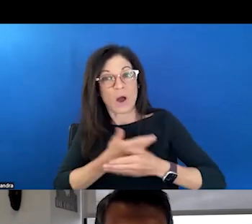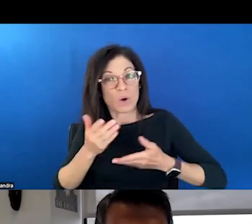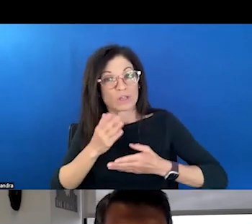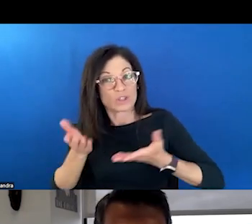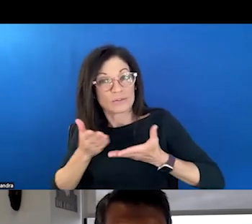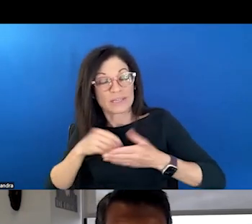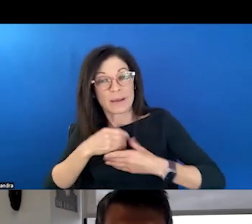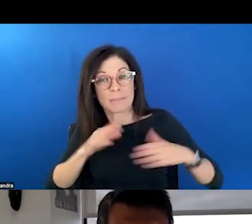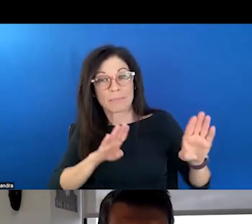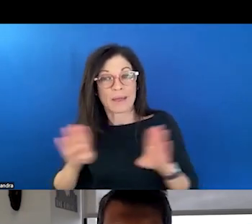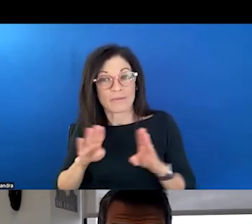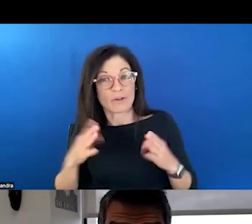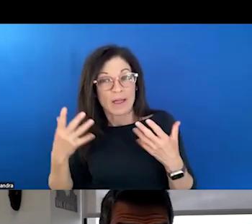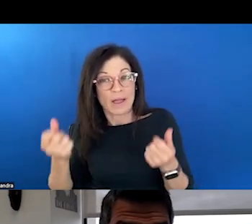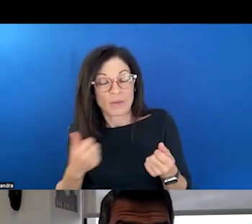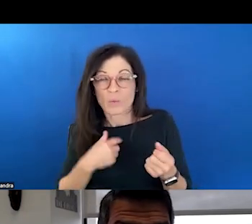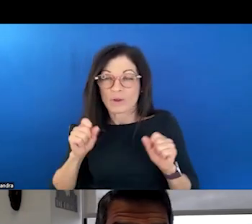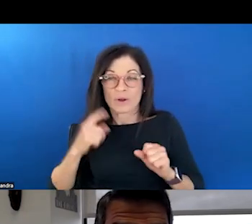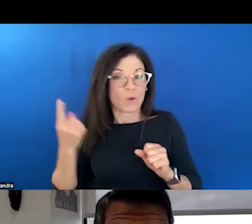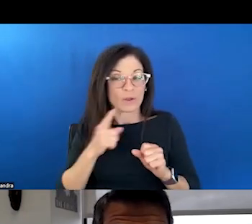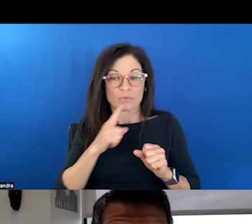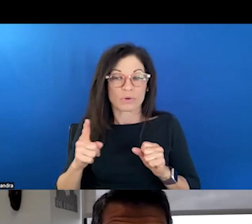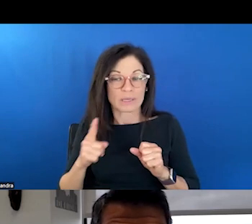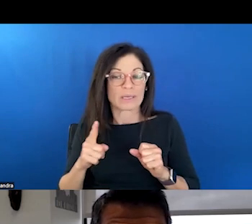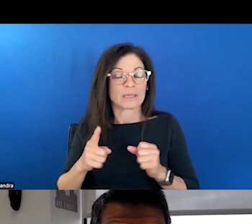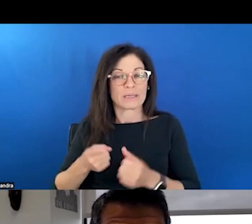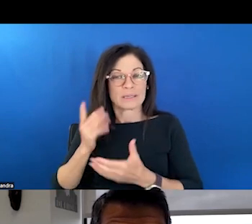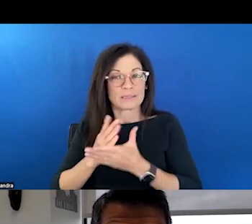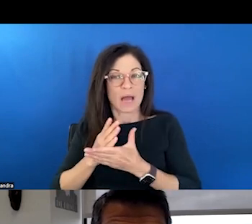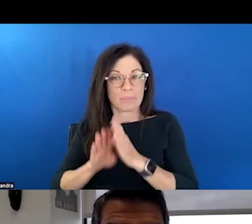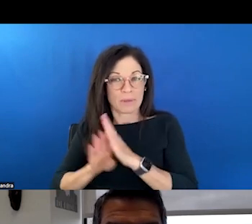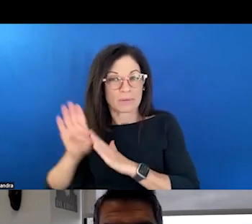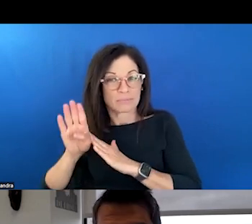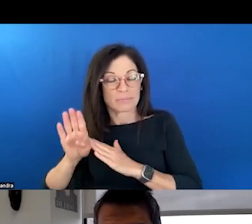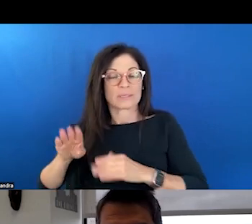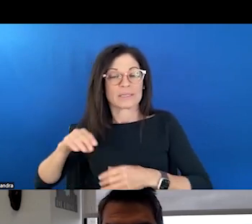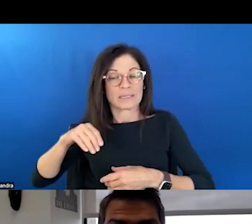NECESSARILY ONLY BE ABLE TO FLAT LINE THE NATIONAL SUICIDE LINE RATE.